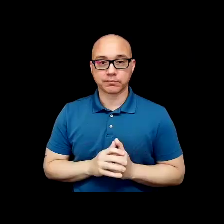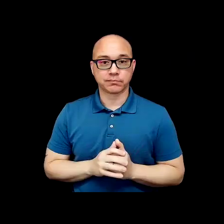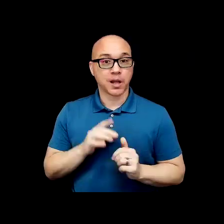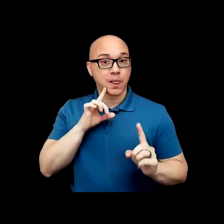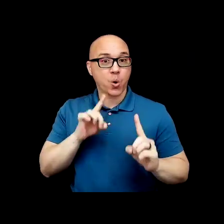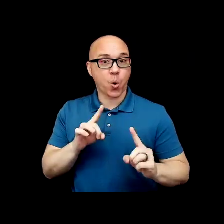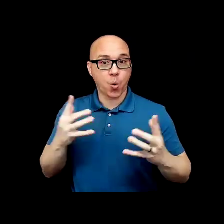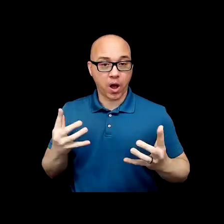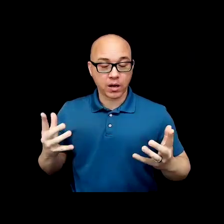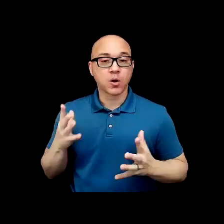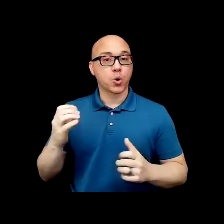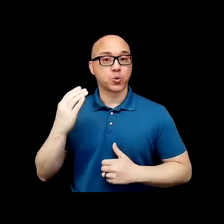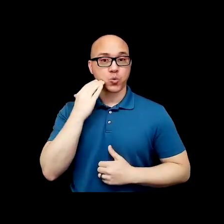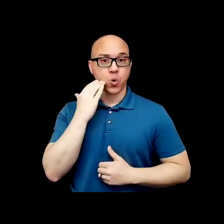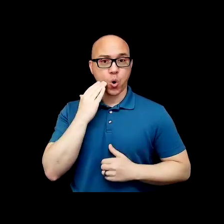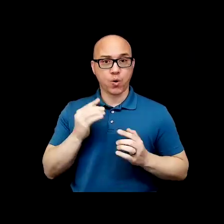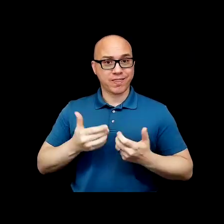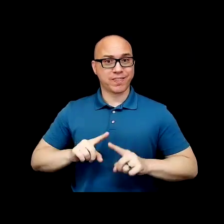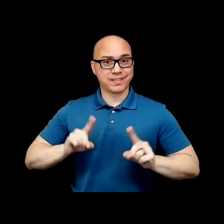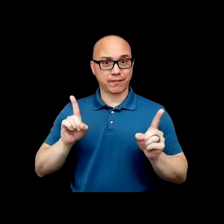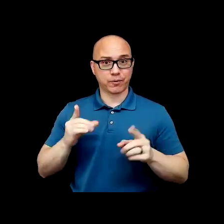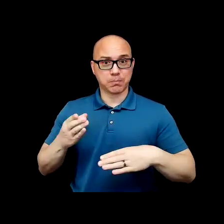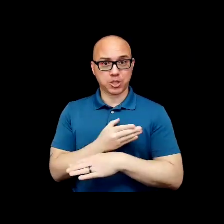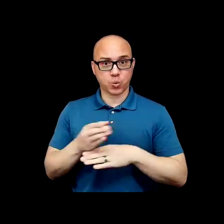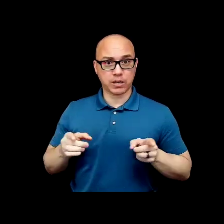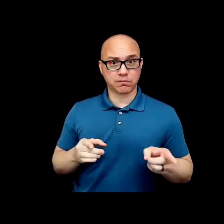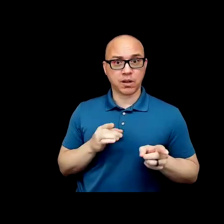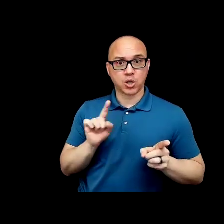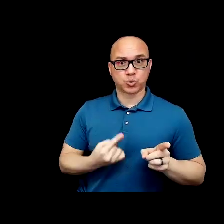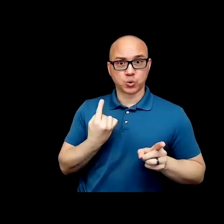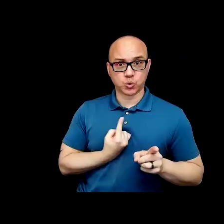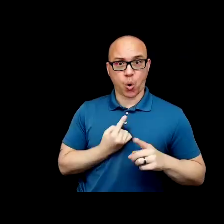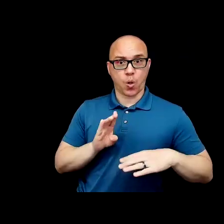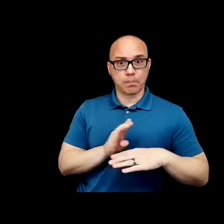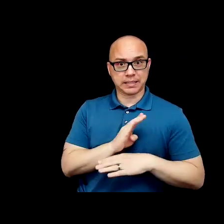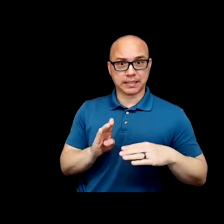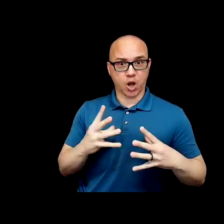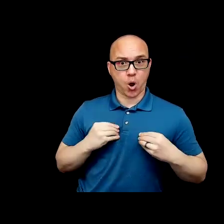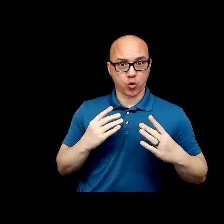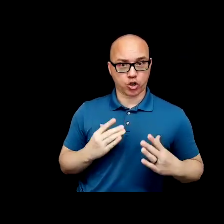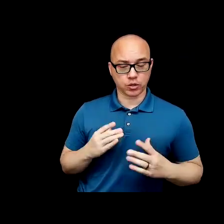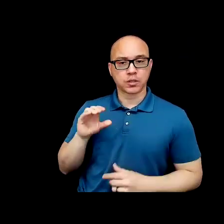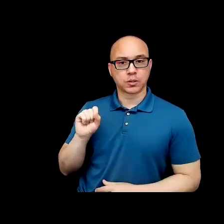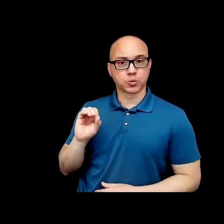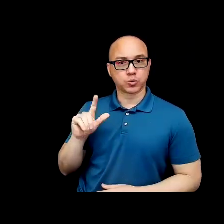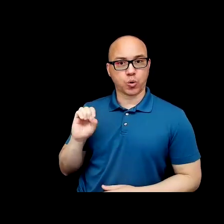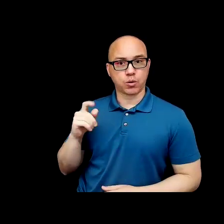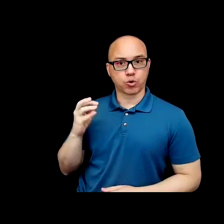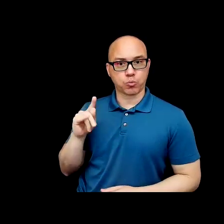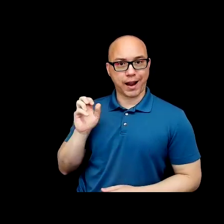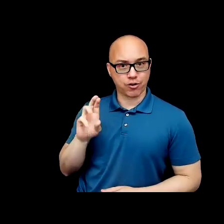the difference between a Sole Proprietor and an LLC, understand the importance of a business